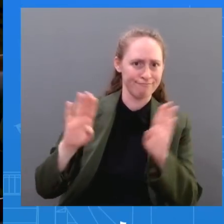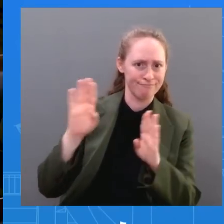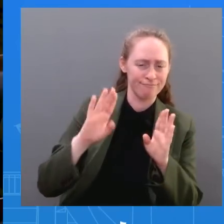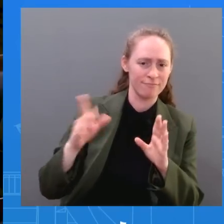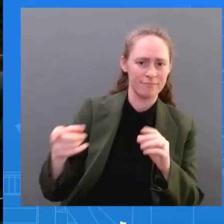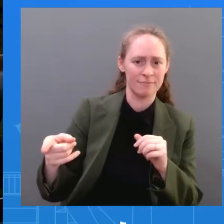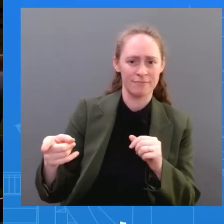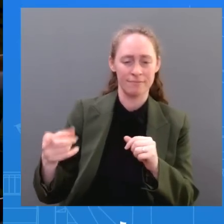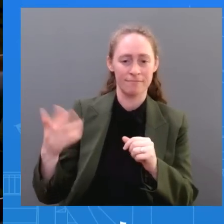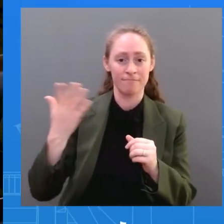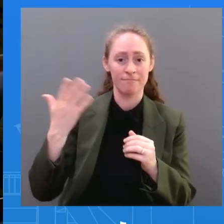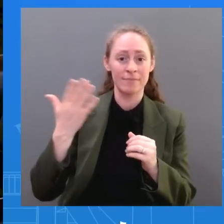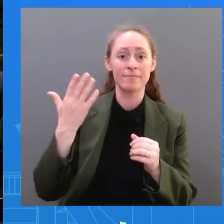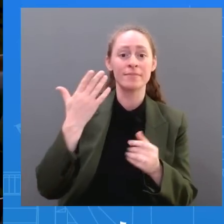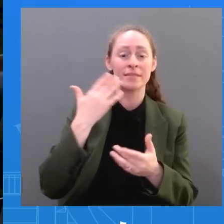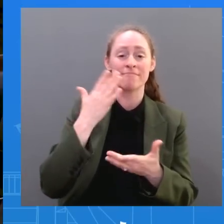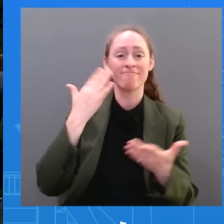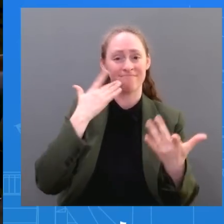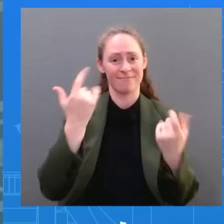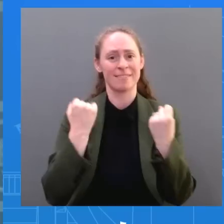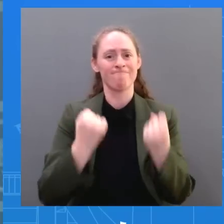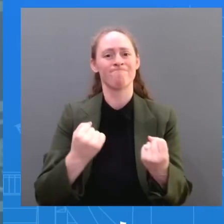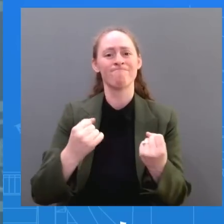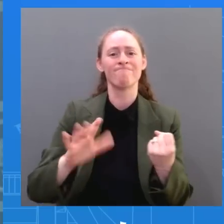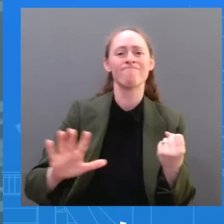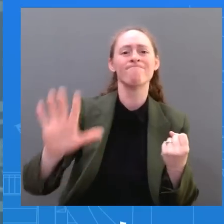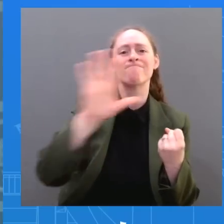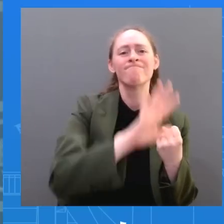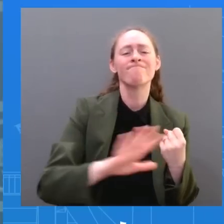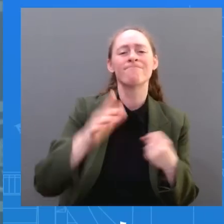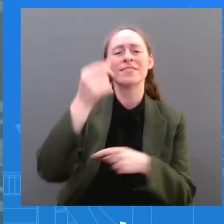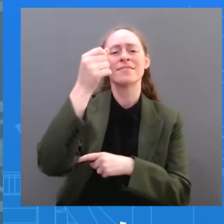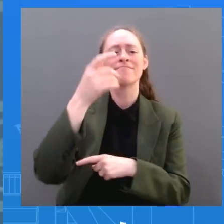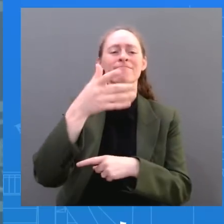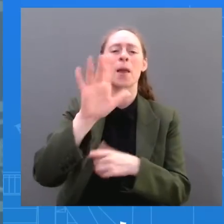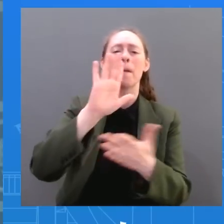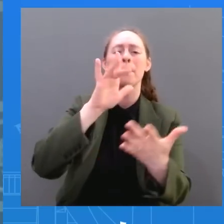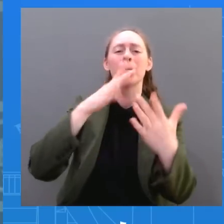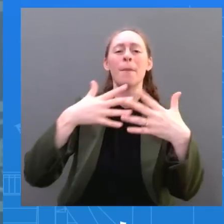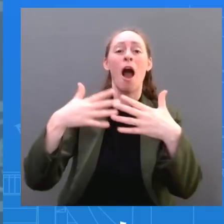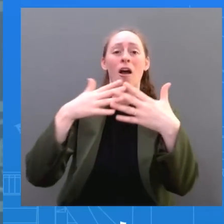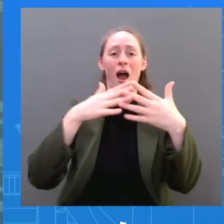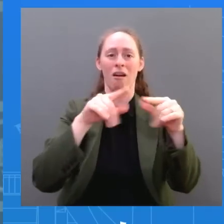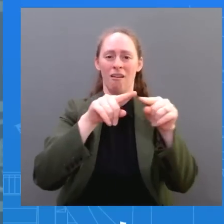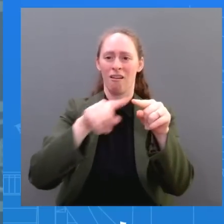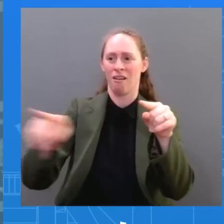who are saying these tariffs should be lifted? Ms. Jean-Pierre: So, look, again, I don't have anything to preview or announce at this time.